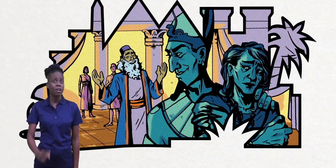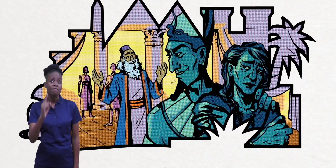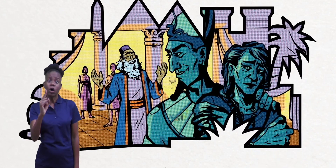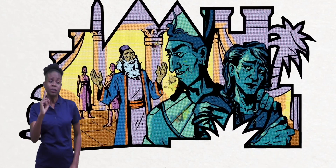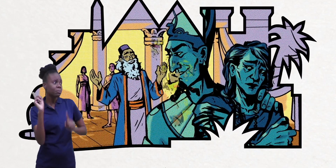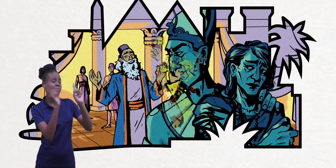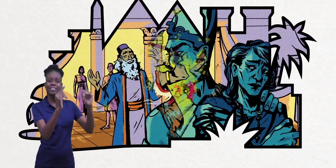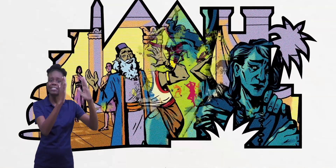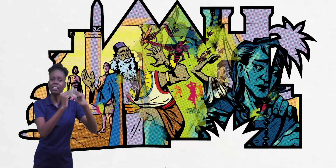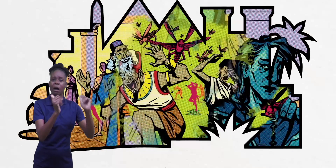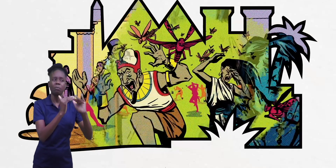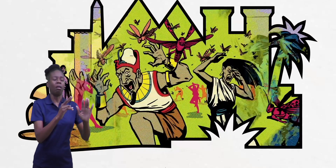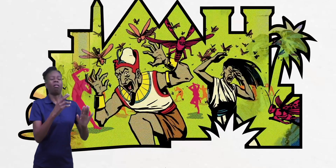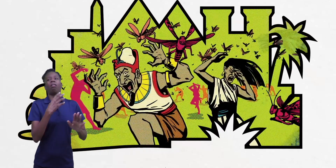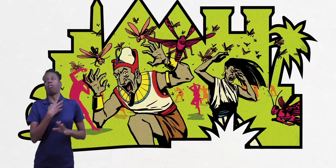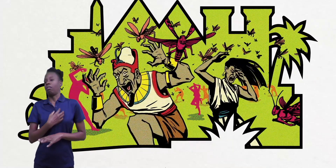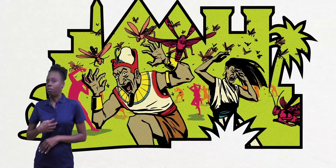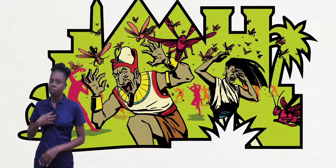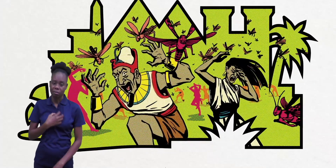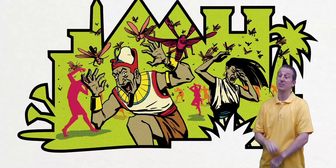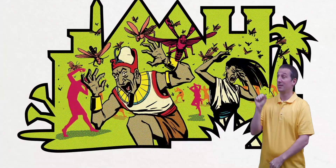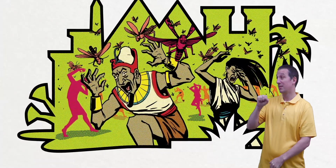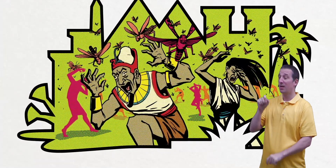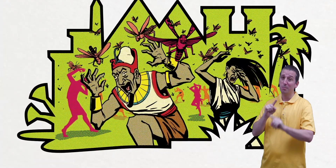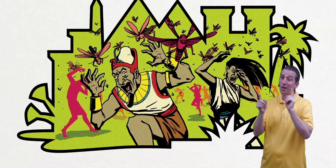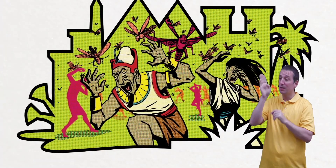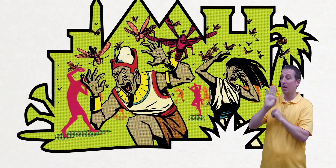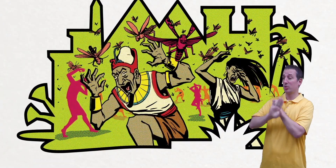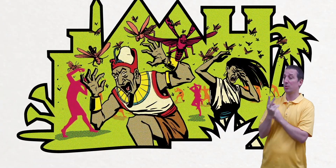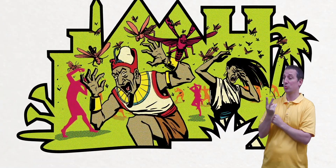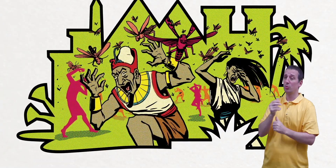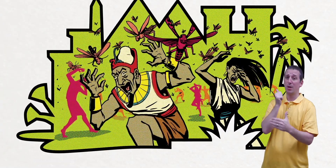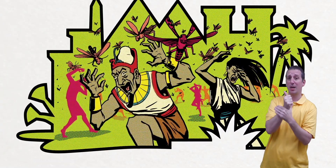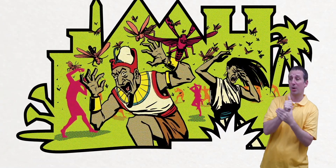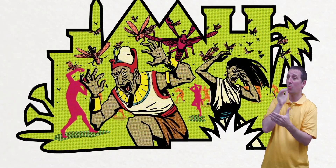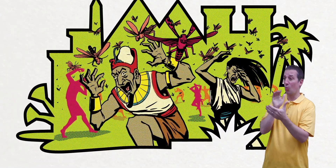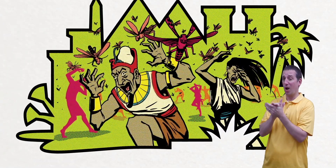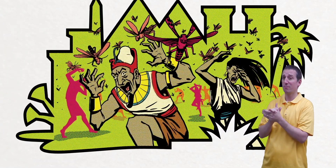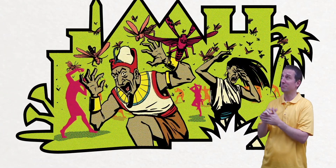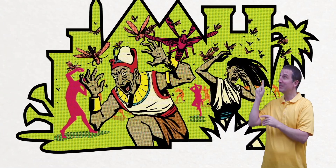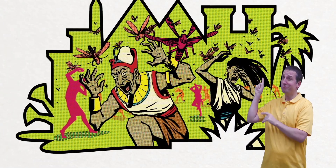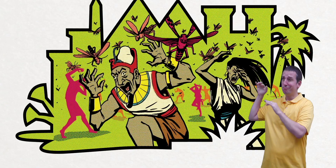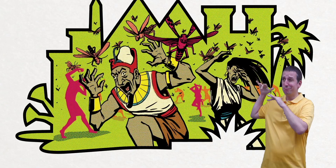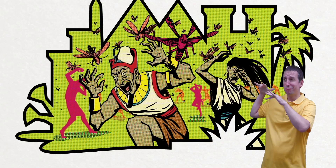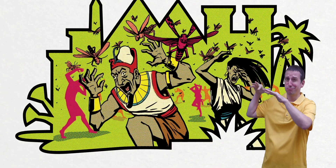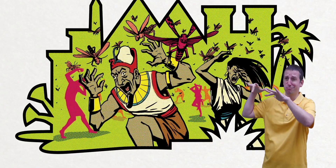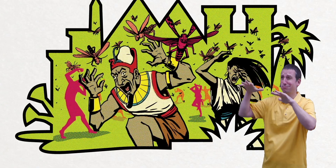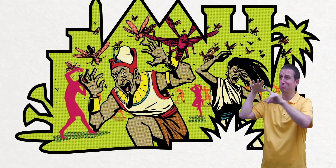Jon: Okay. First impression of Egypt—not a great place to visit. Tim: But God then rescues them. He strikes Egypt with plagues, and so Pharaoh